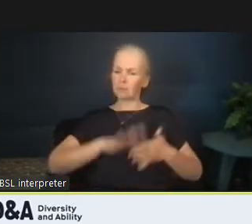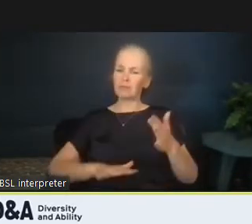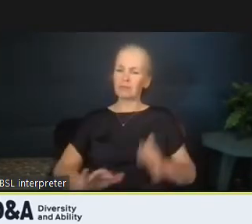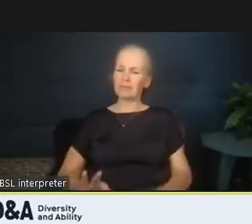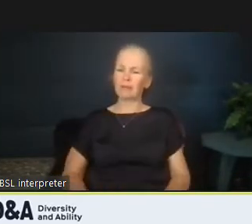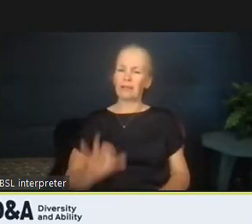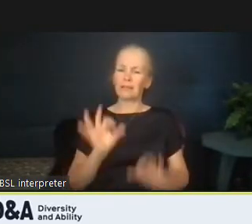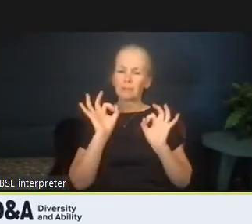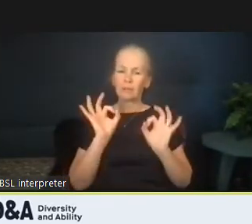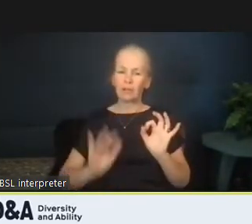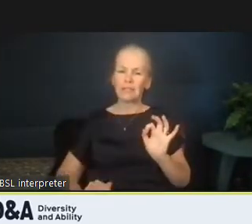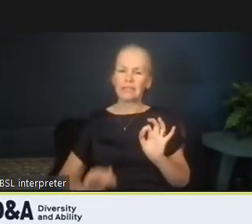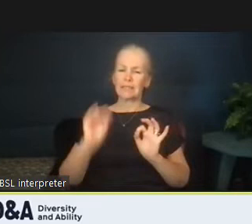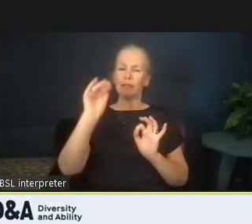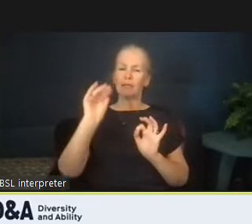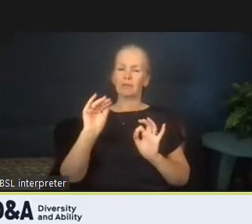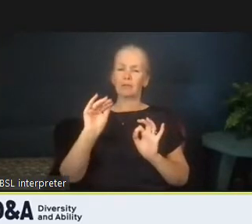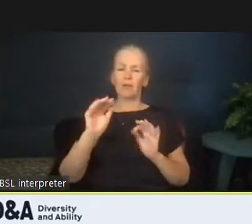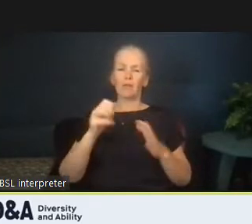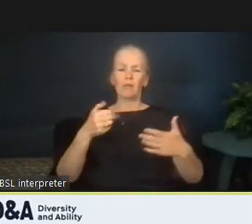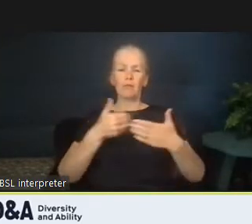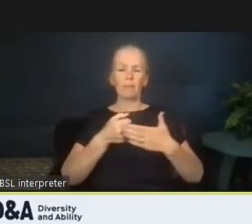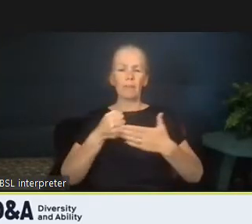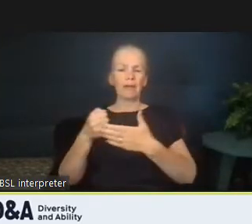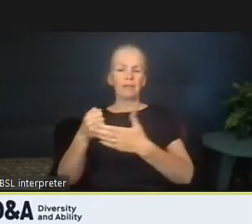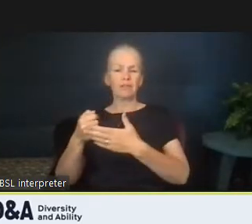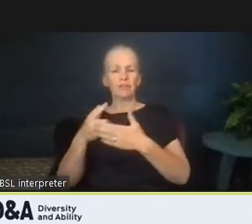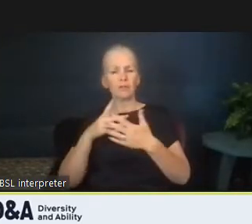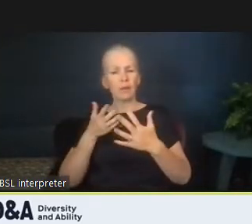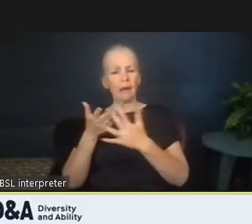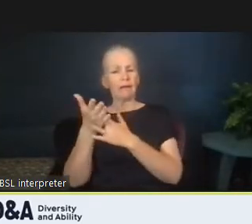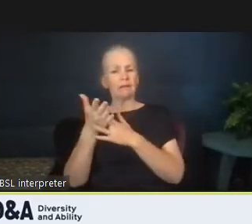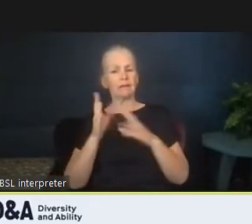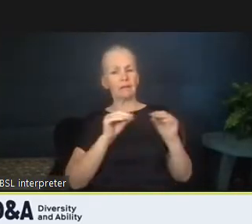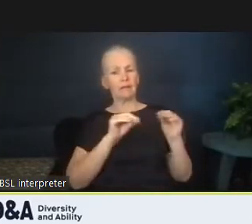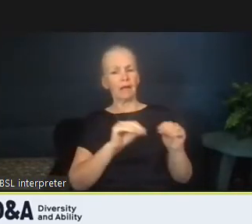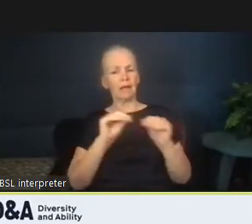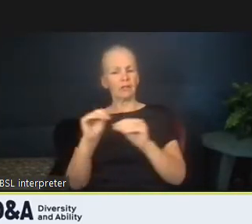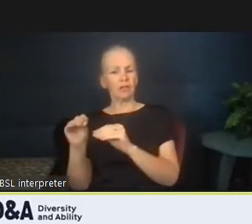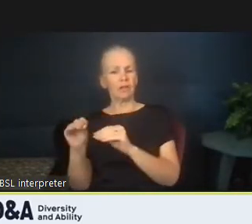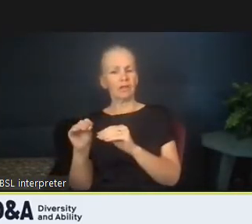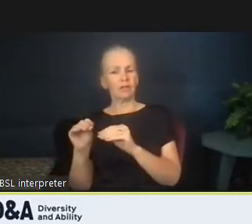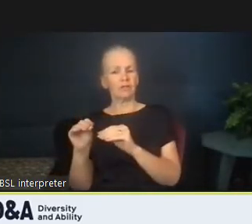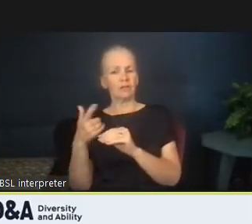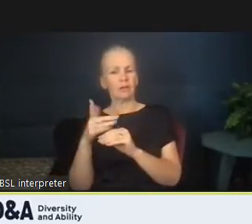barrier to accessing education, to succeeding in education comes down to the archaic structures and